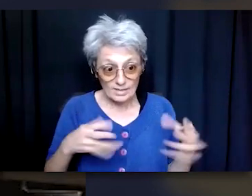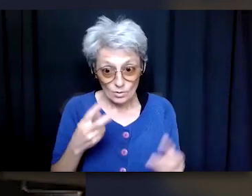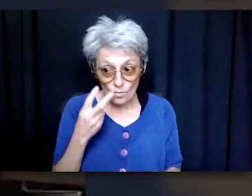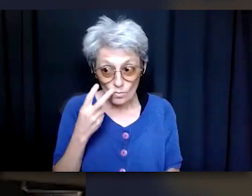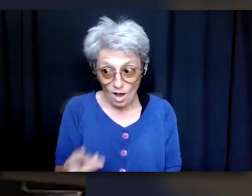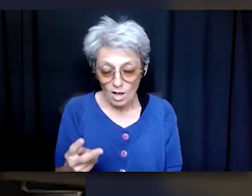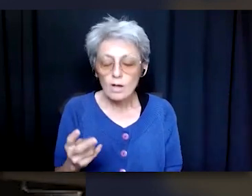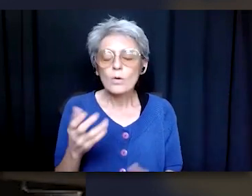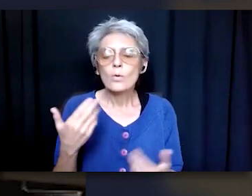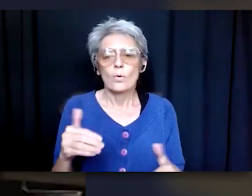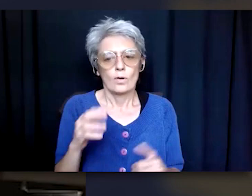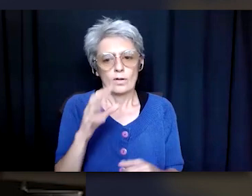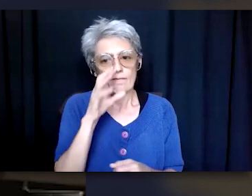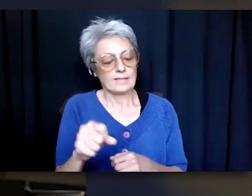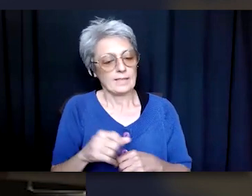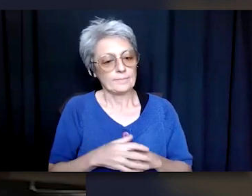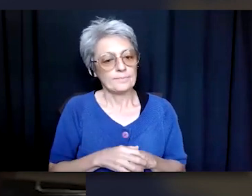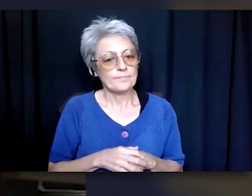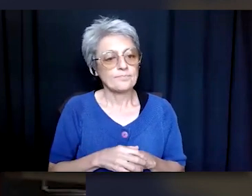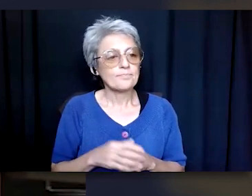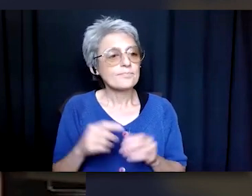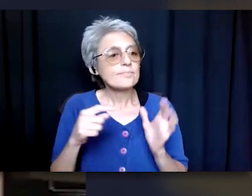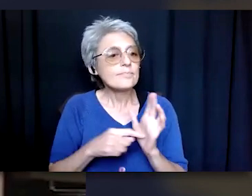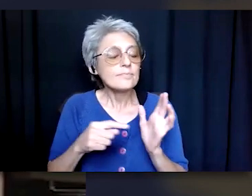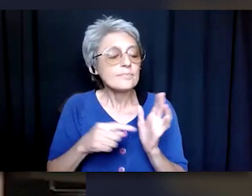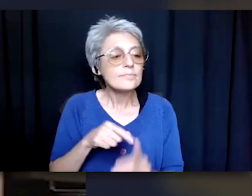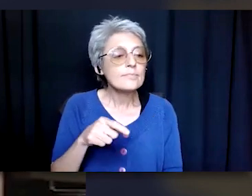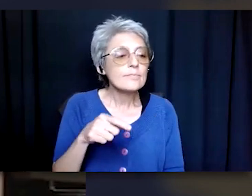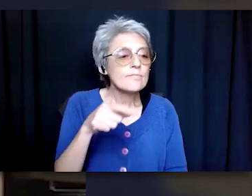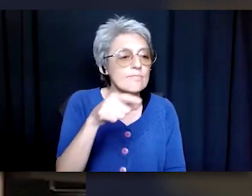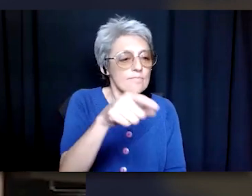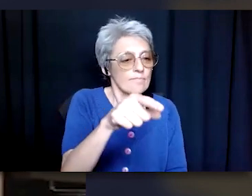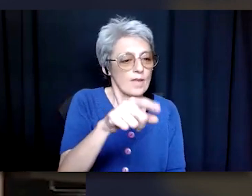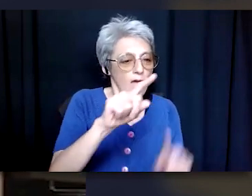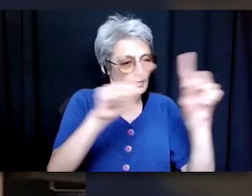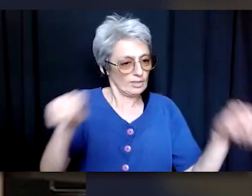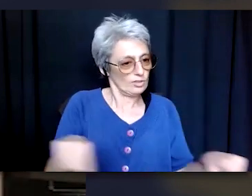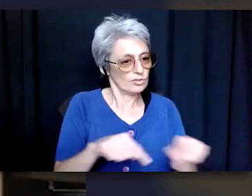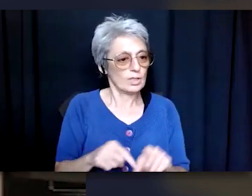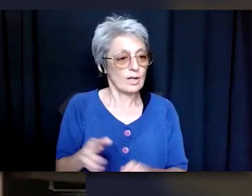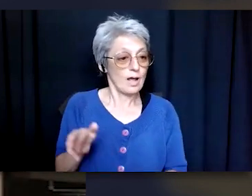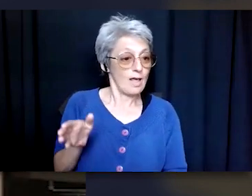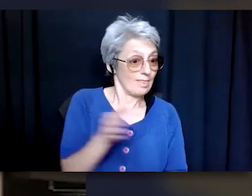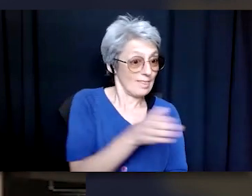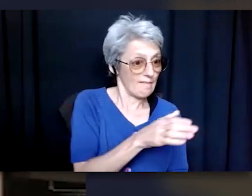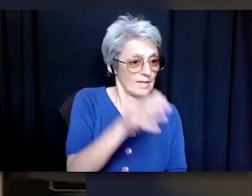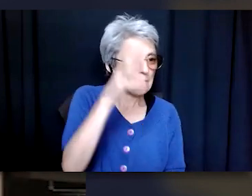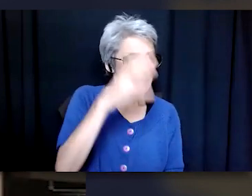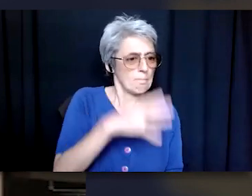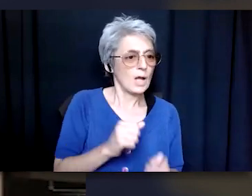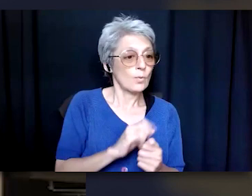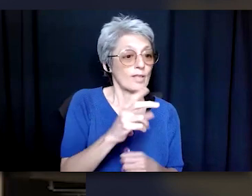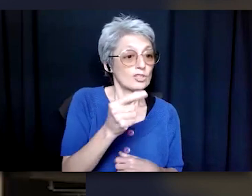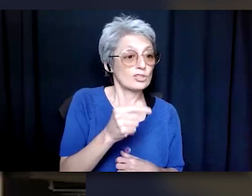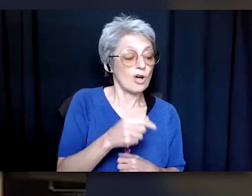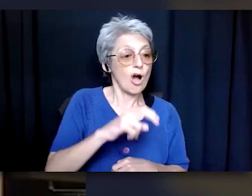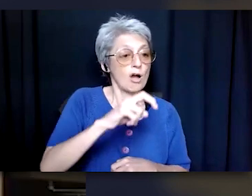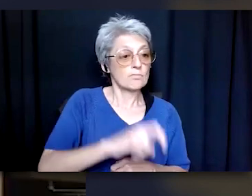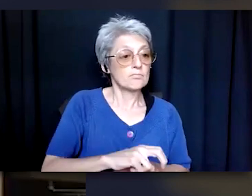for instance, do you see the man on the far left with his dog? He has GPT talking to his dog now.